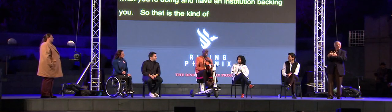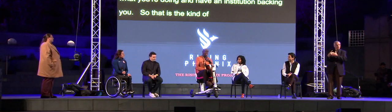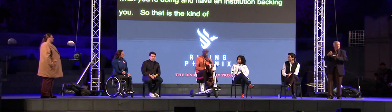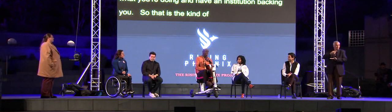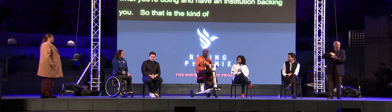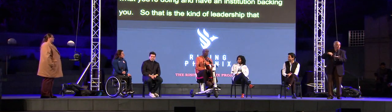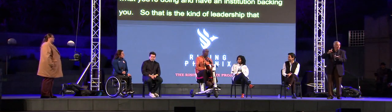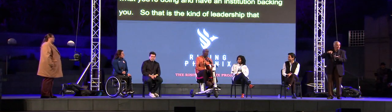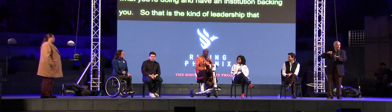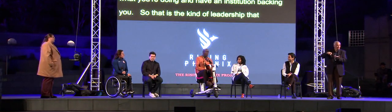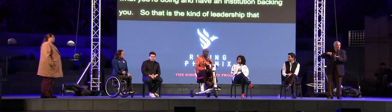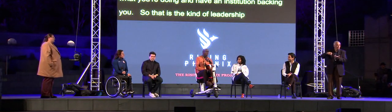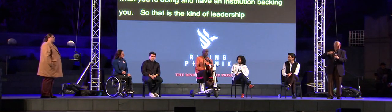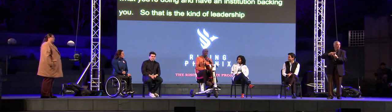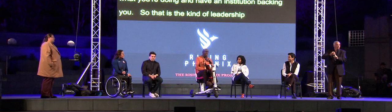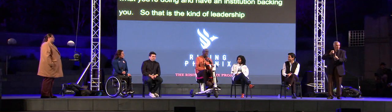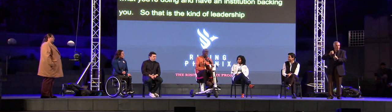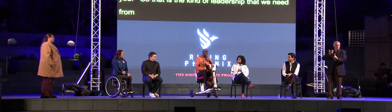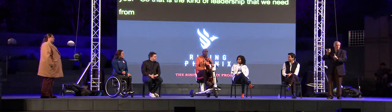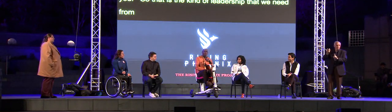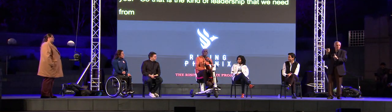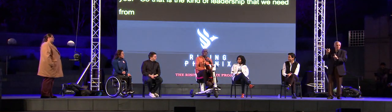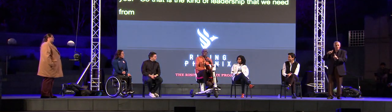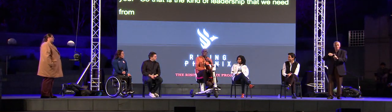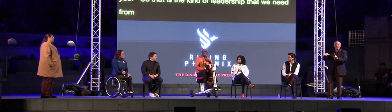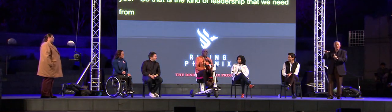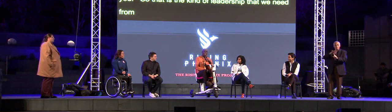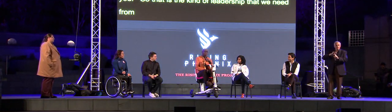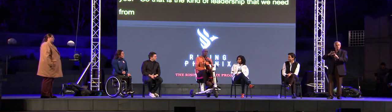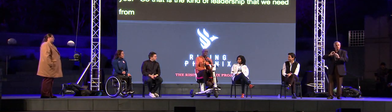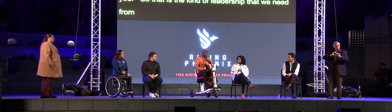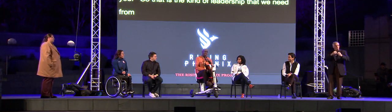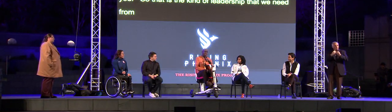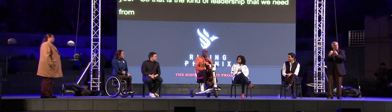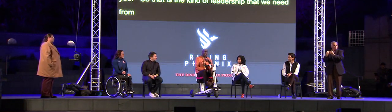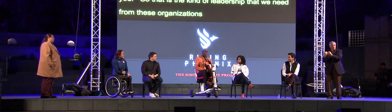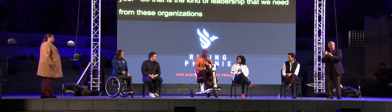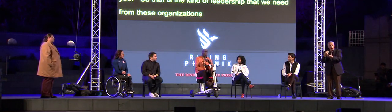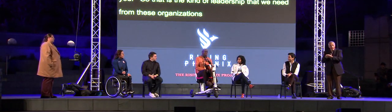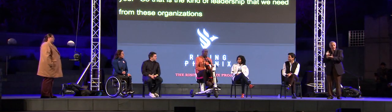need from these organizations and these sponsors.